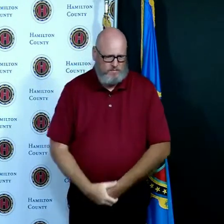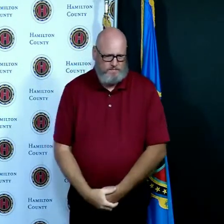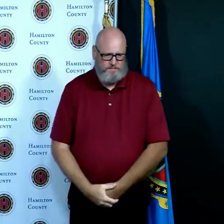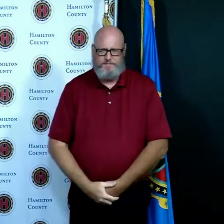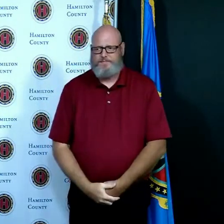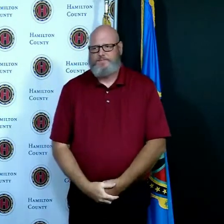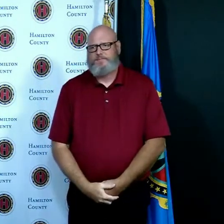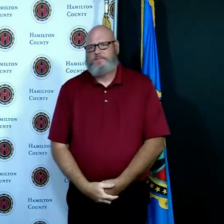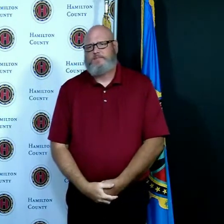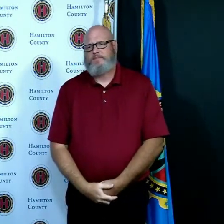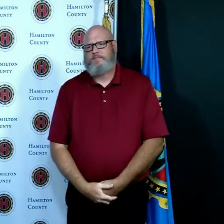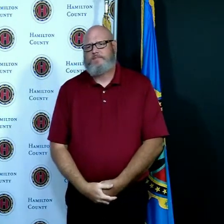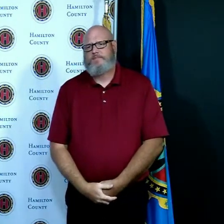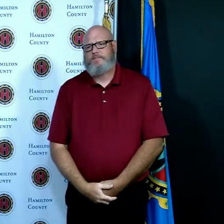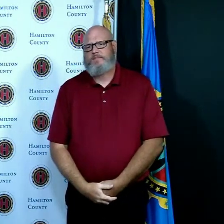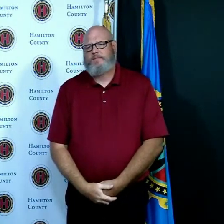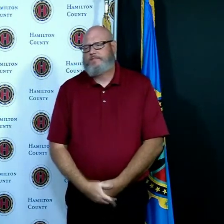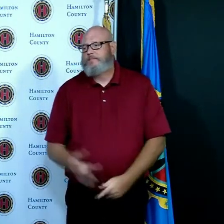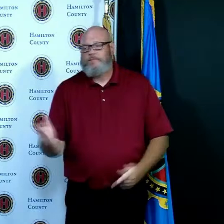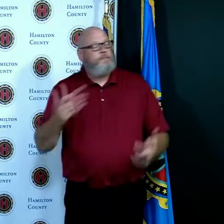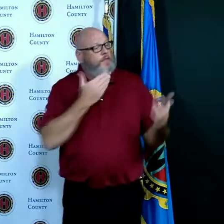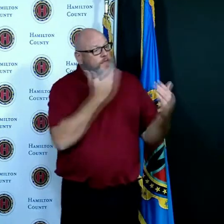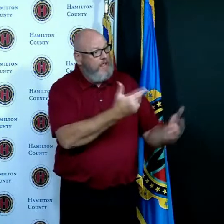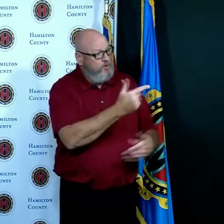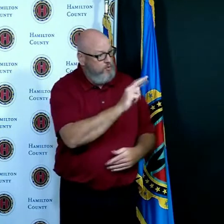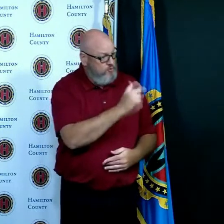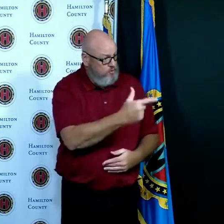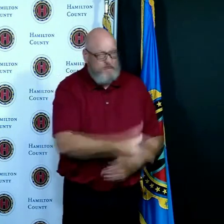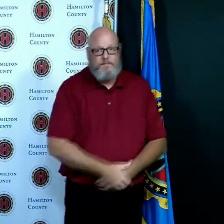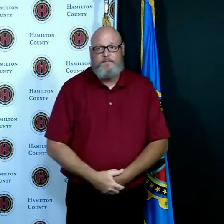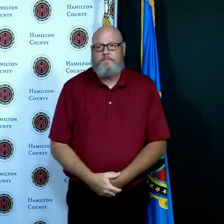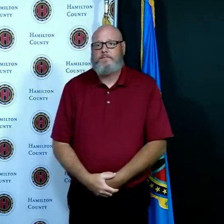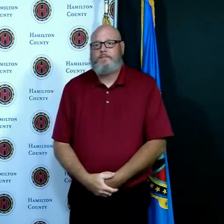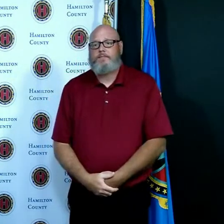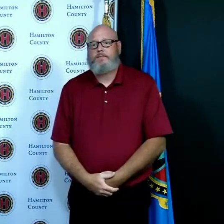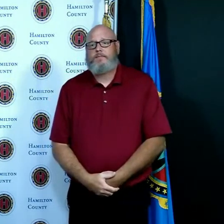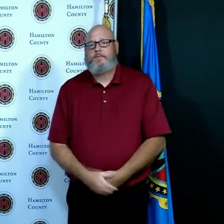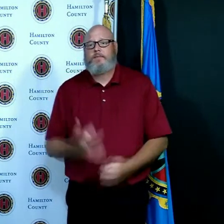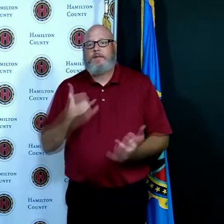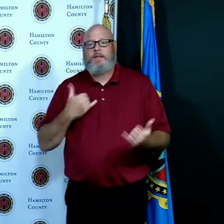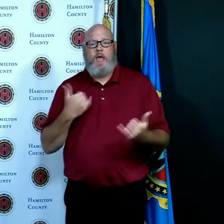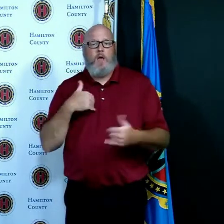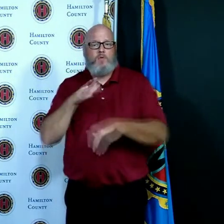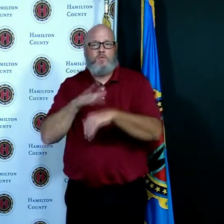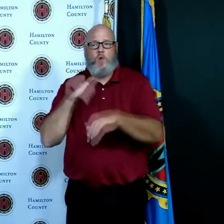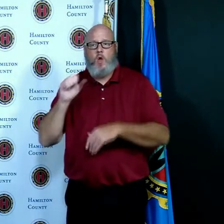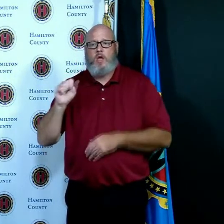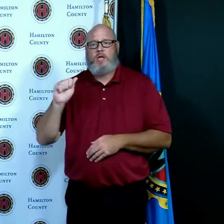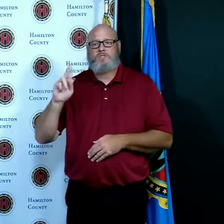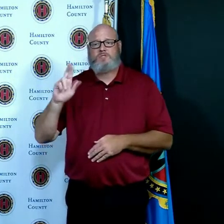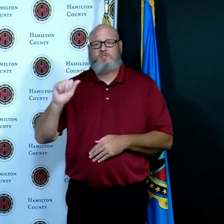thanks Greg so next we have Sarah Bolton again from the Health Collaborative one of the strategies we know we need to